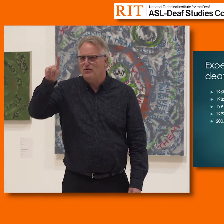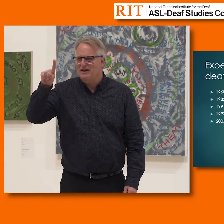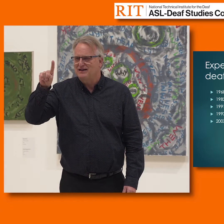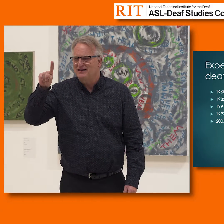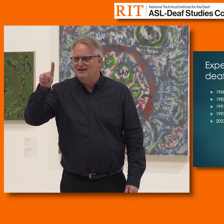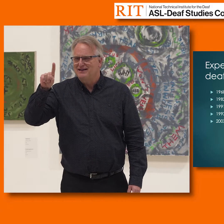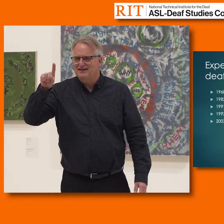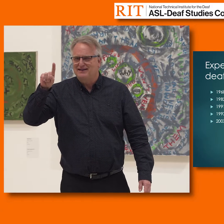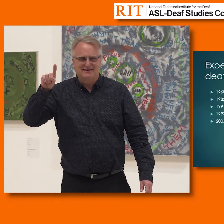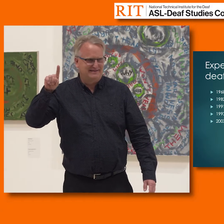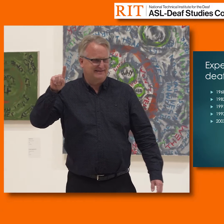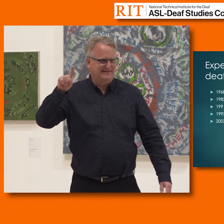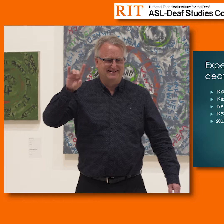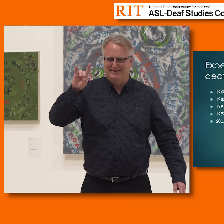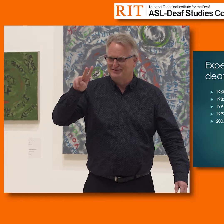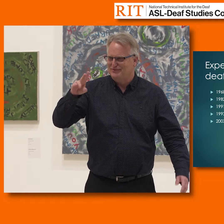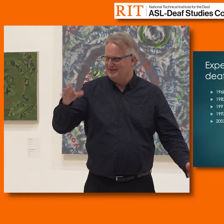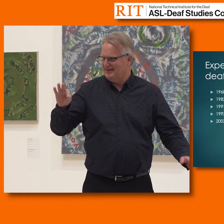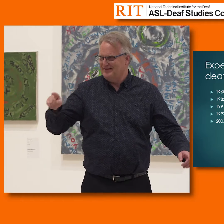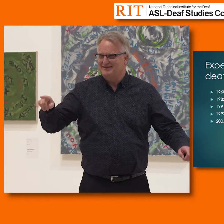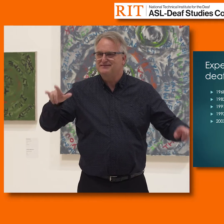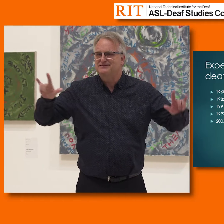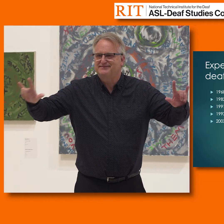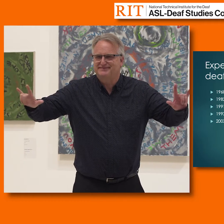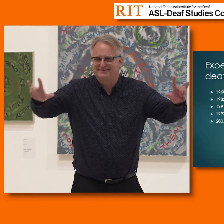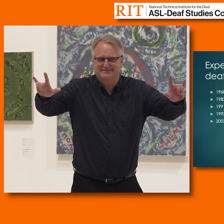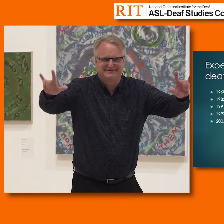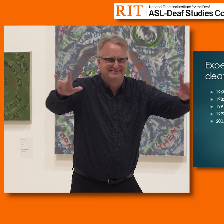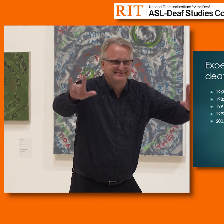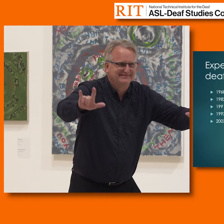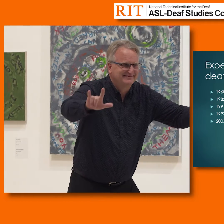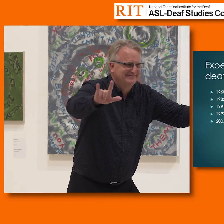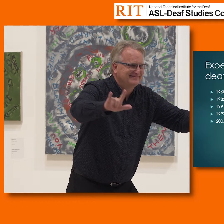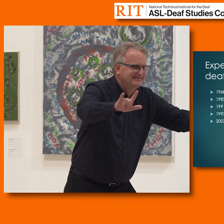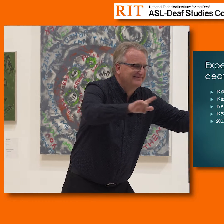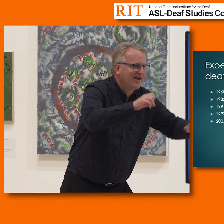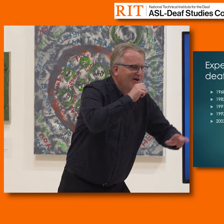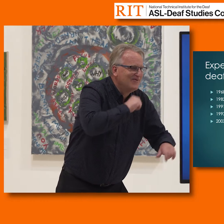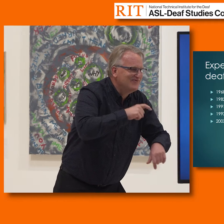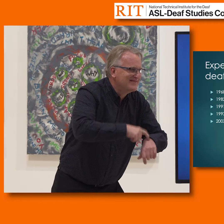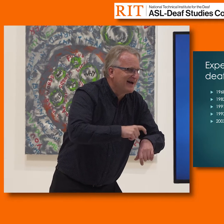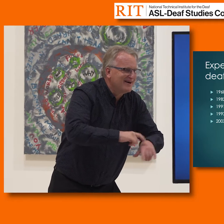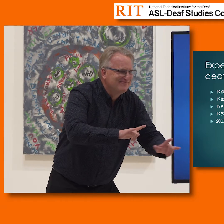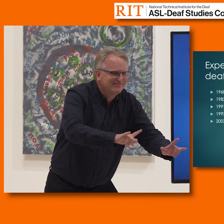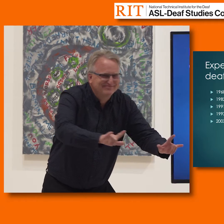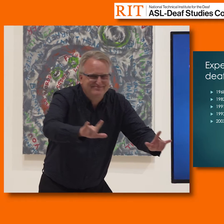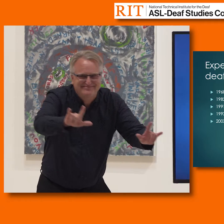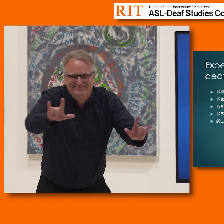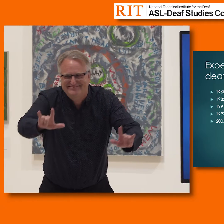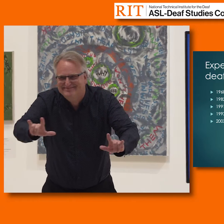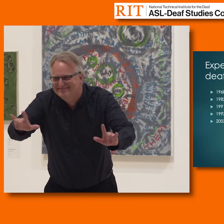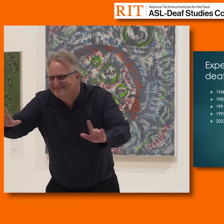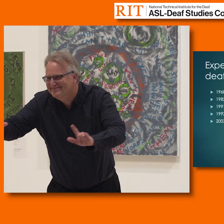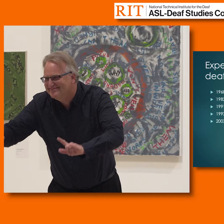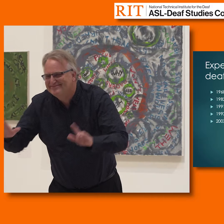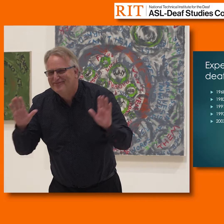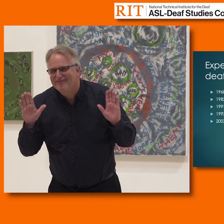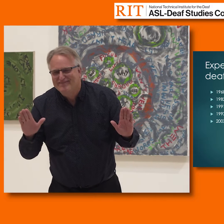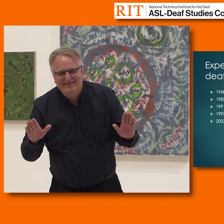Who was here back in the time '82 to '91? Listen, I love you all. Remember the good old days?